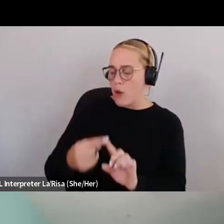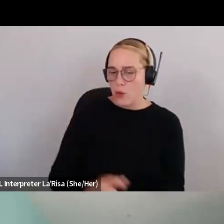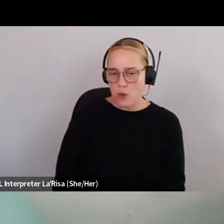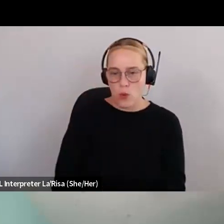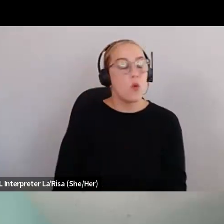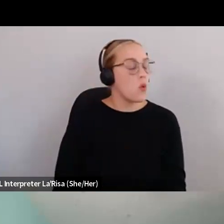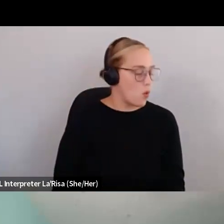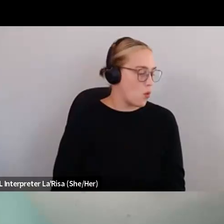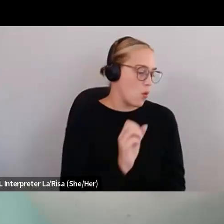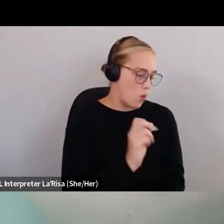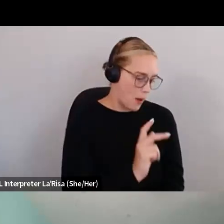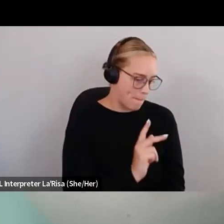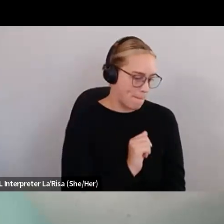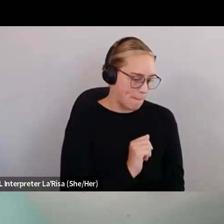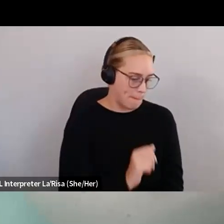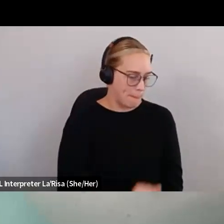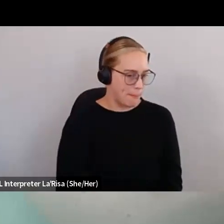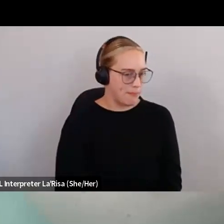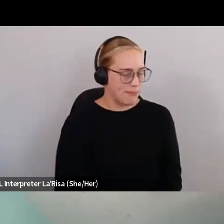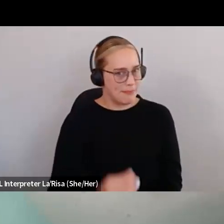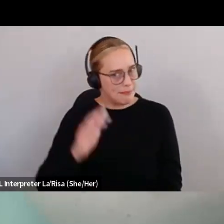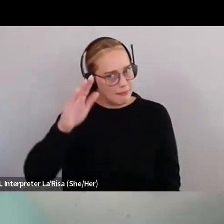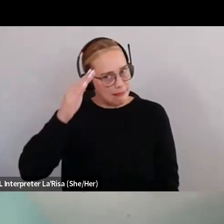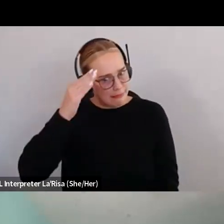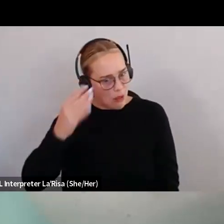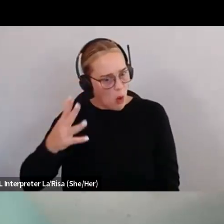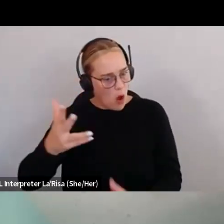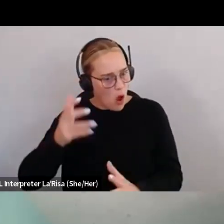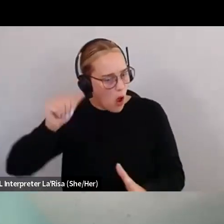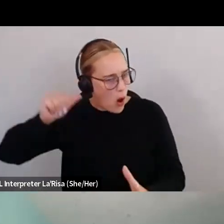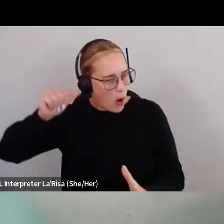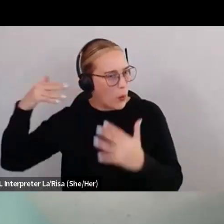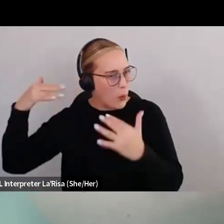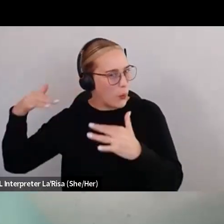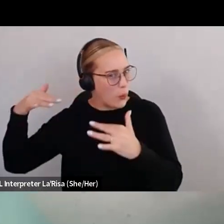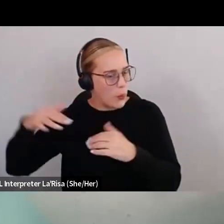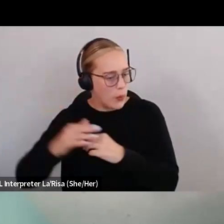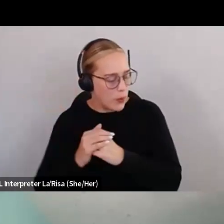They are usually called grabbers. We know what you are